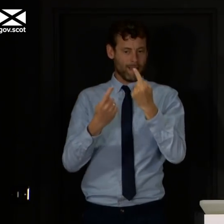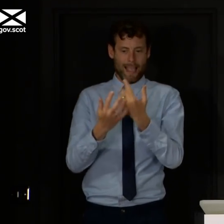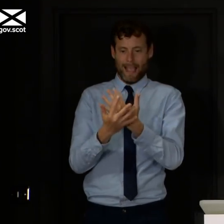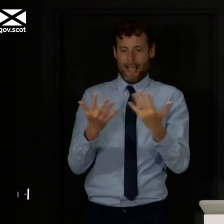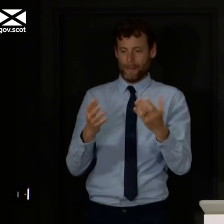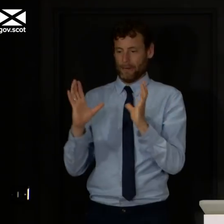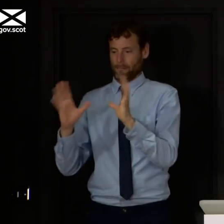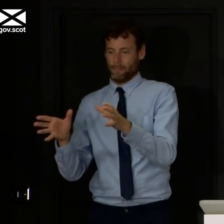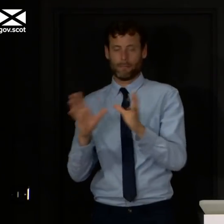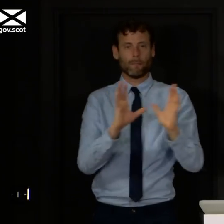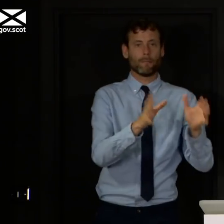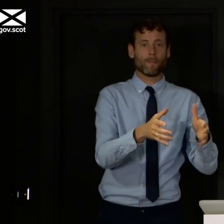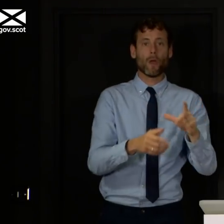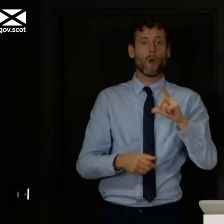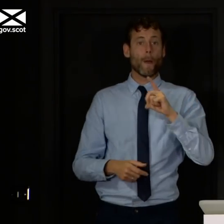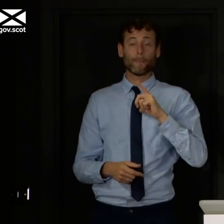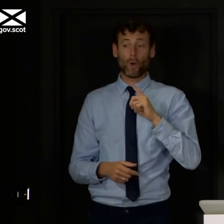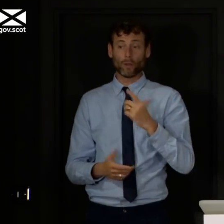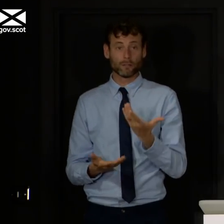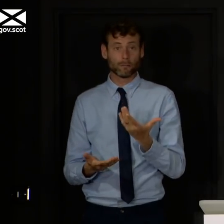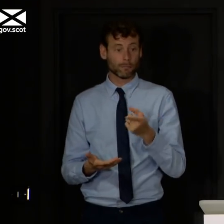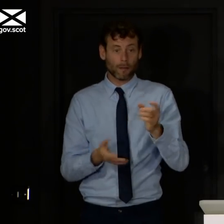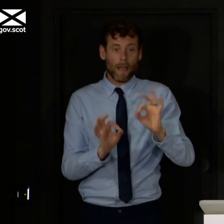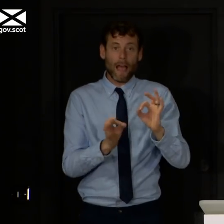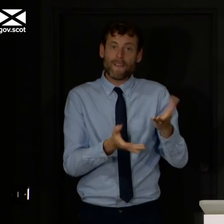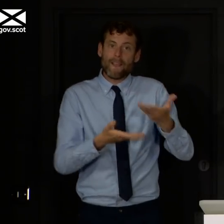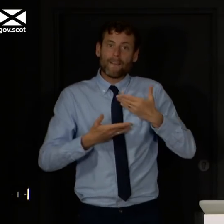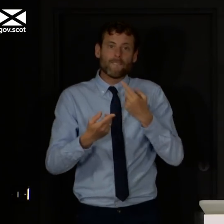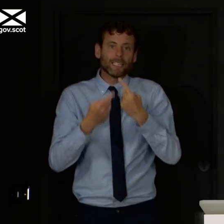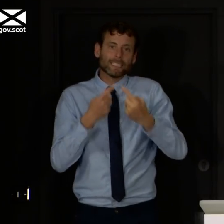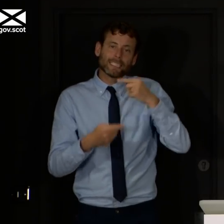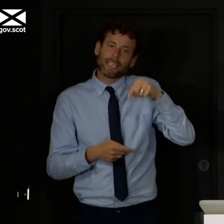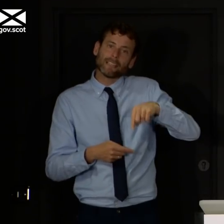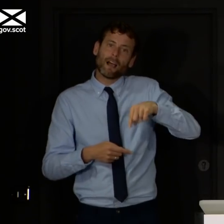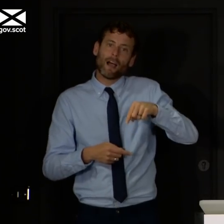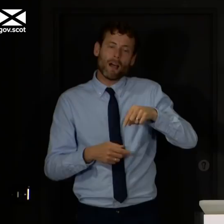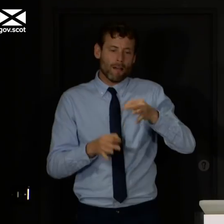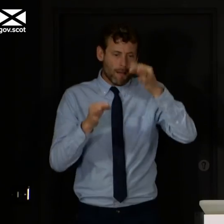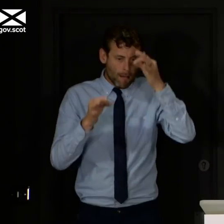and that is because we have not had until recently the data of a quality and in a form